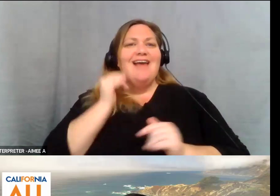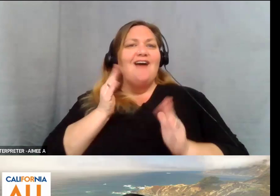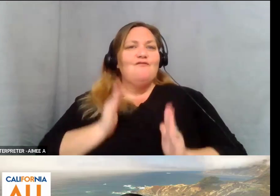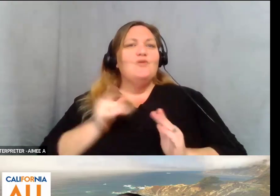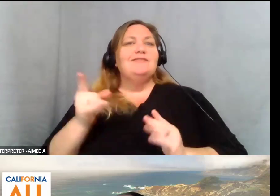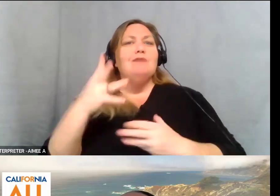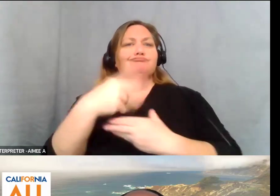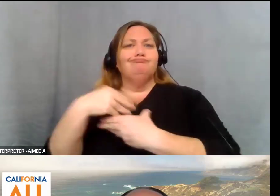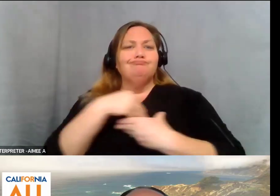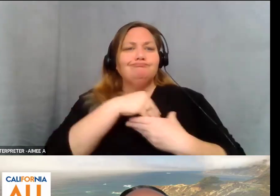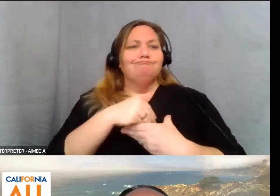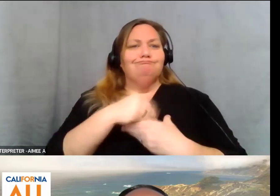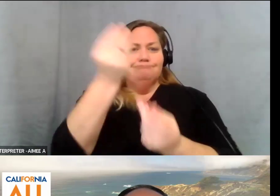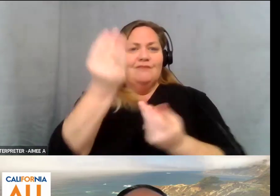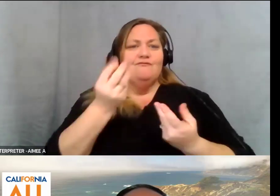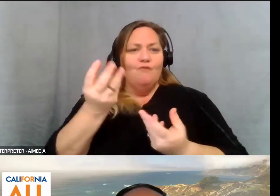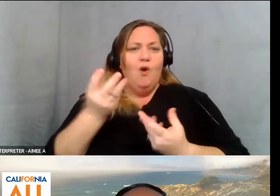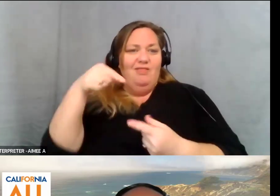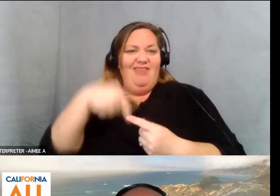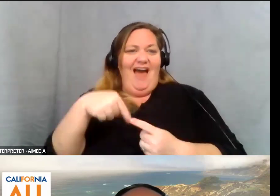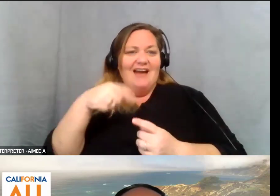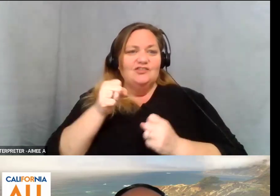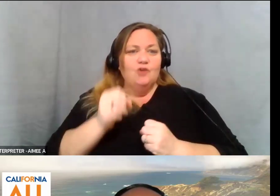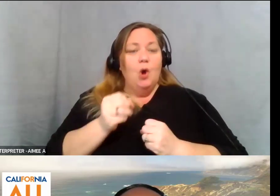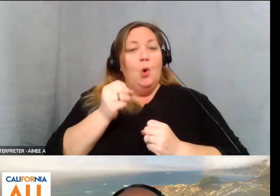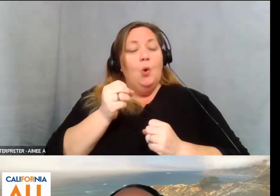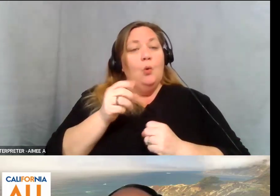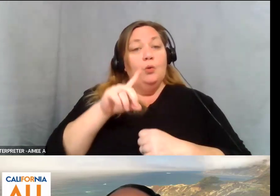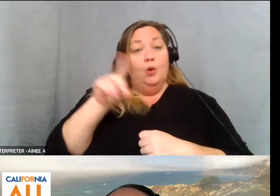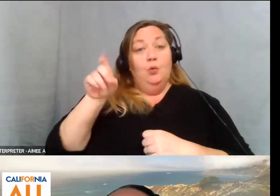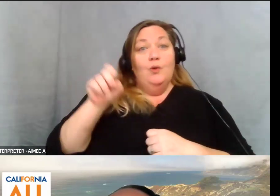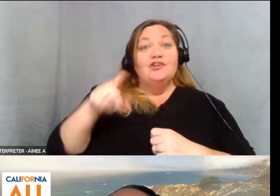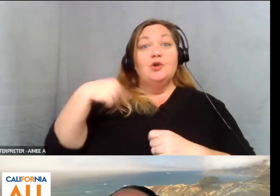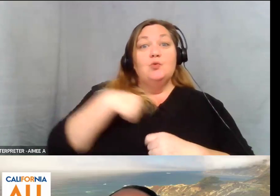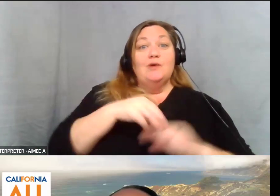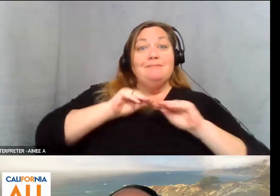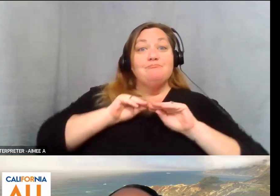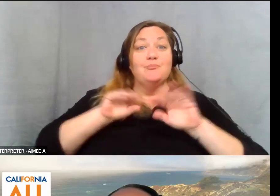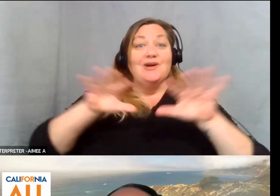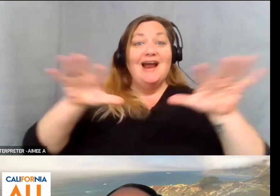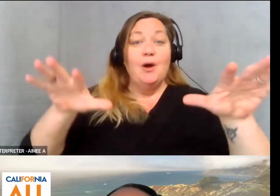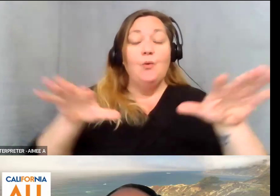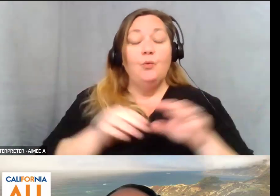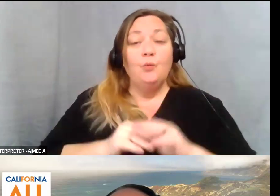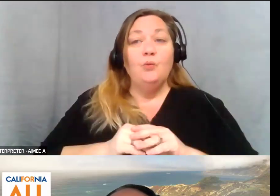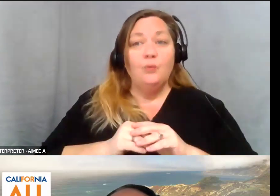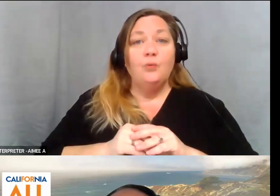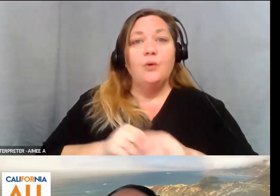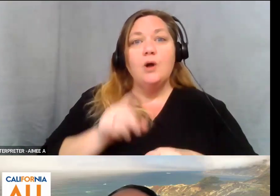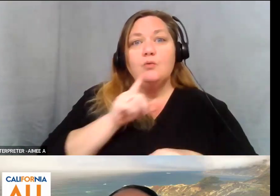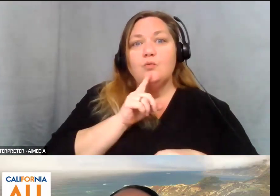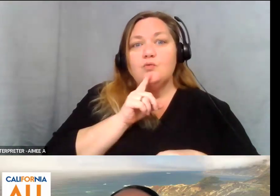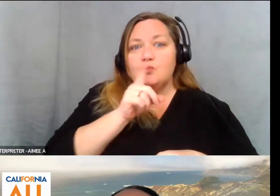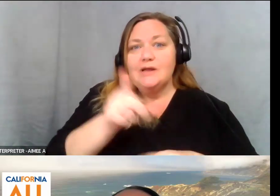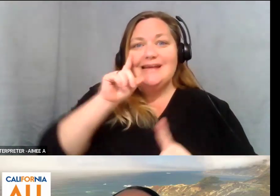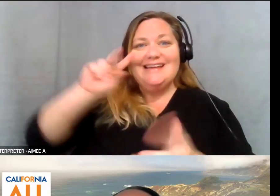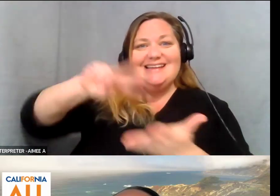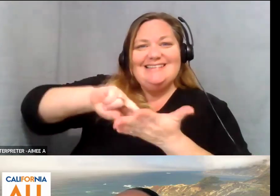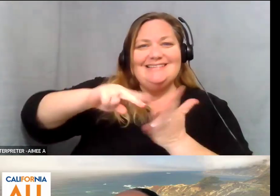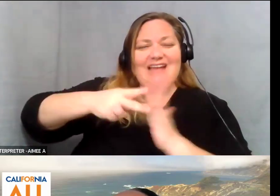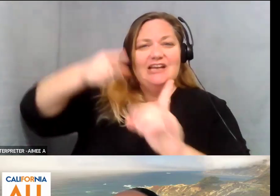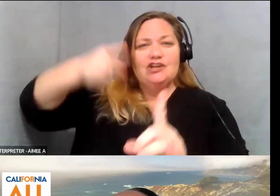you know, inform that. So the questionnaire that we put out, was really intended to seek